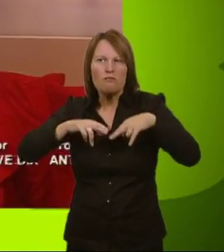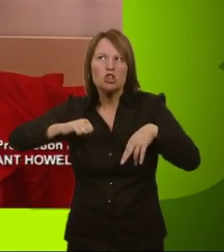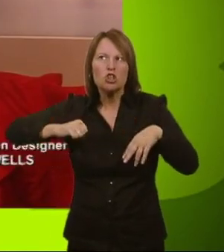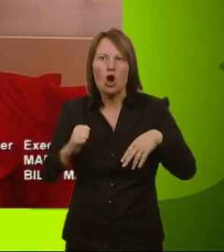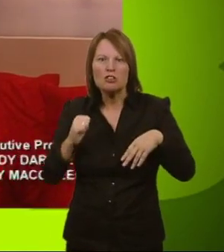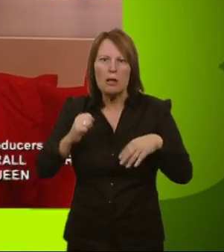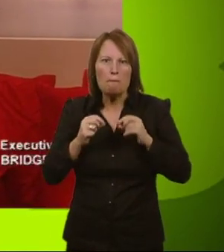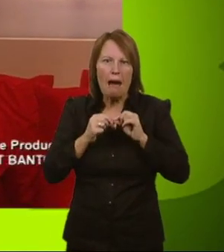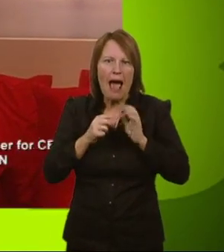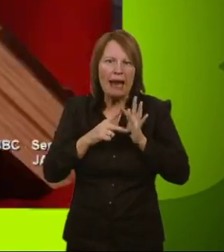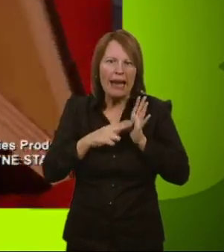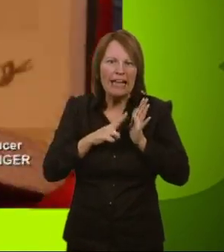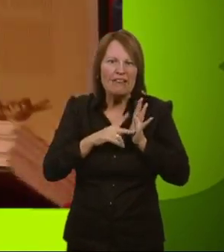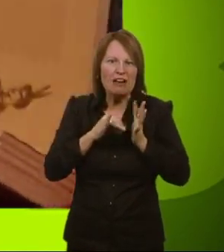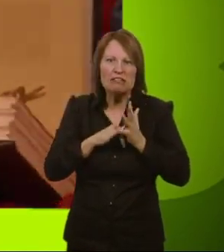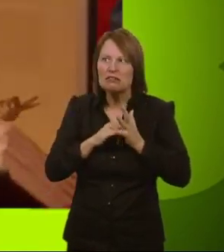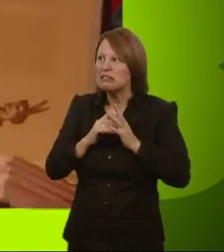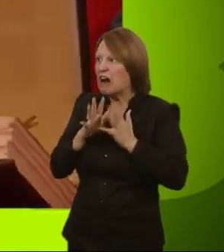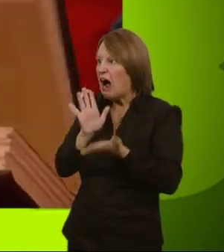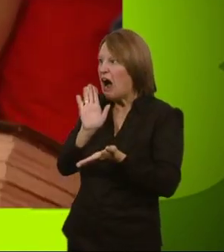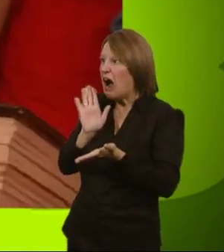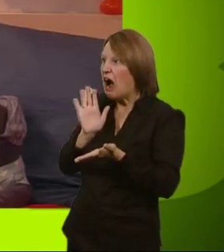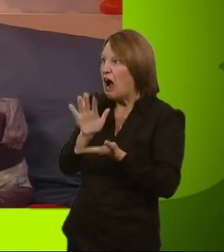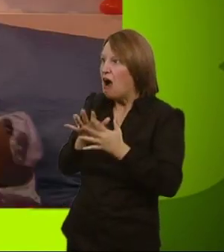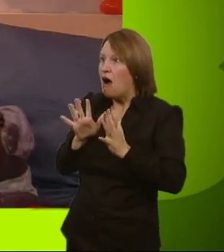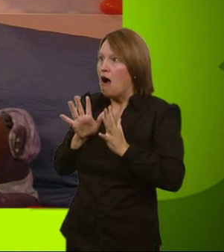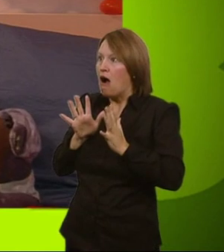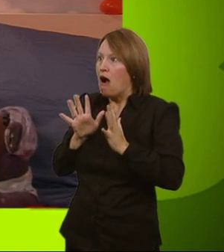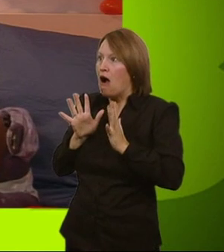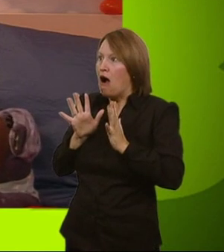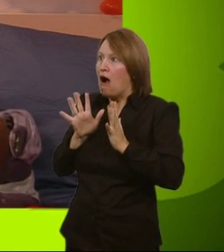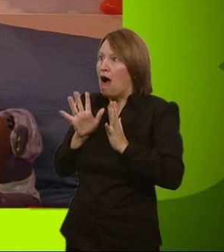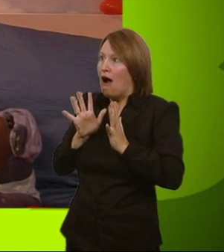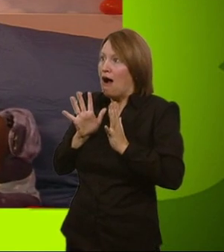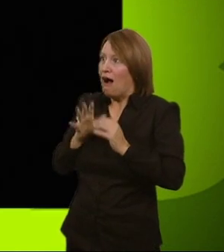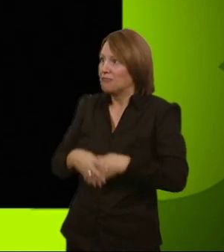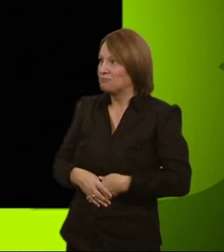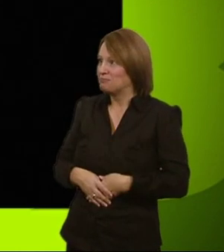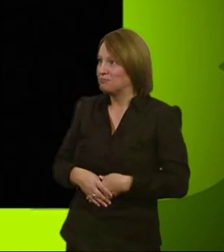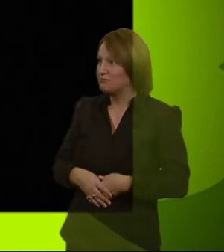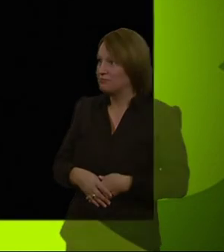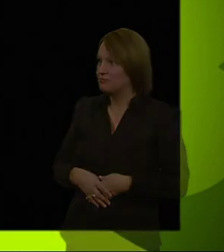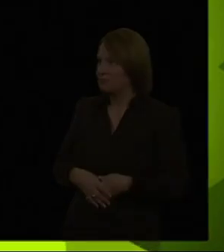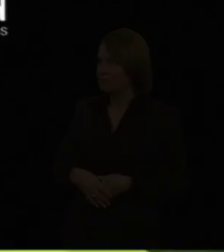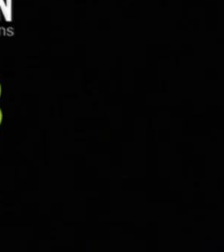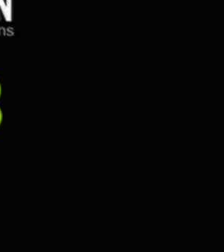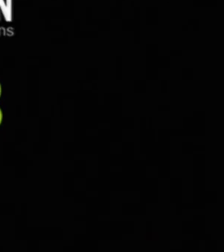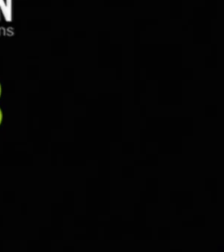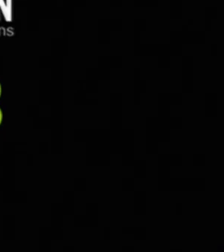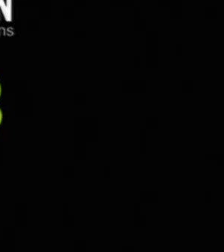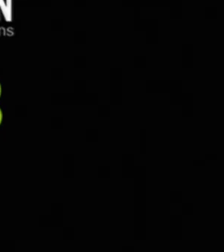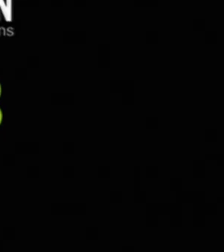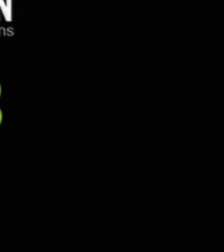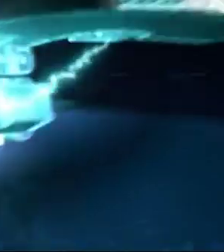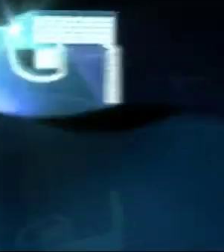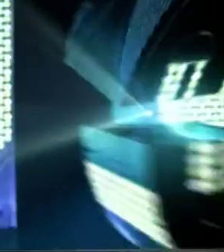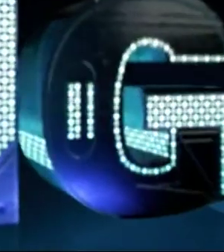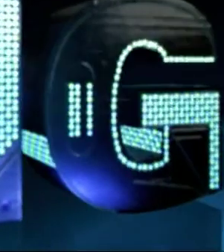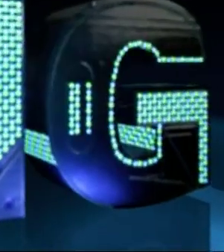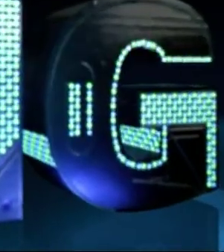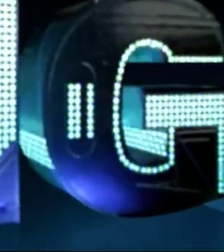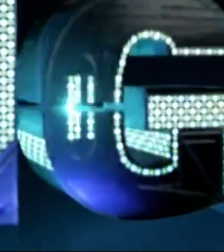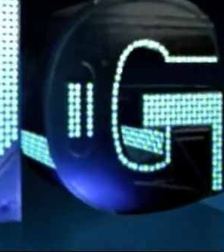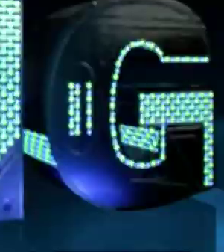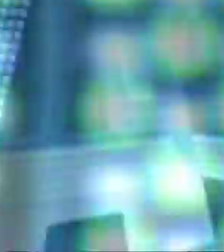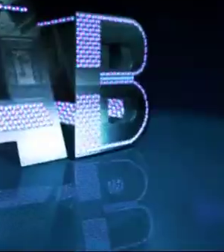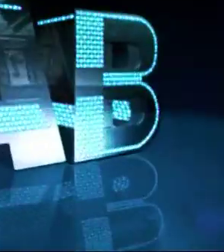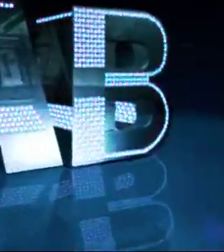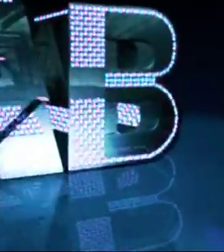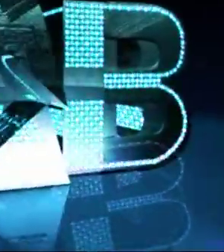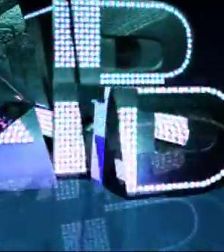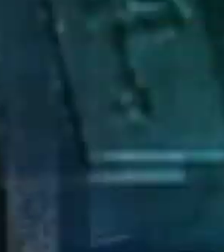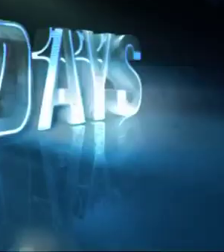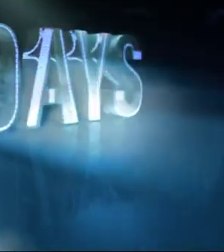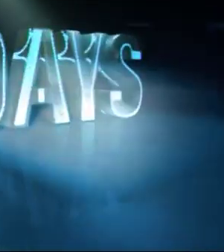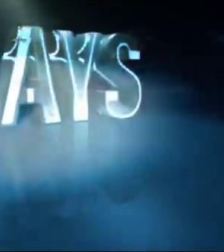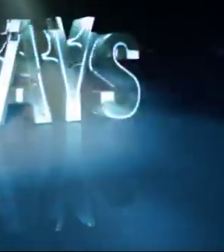benevis they're so big they're so FB they are so